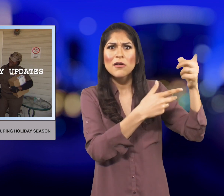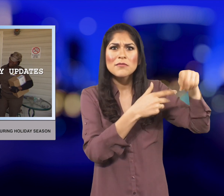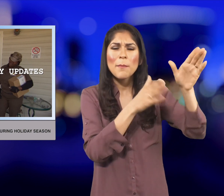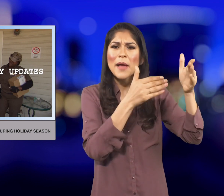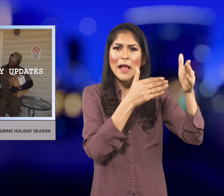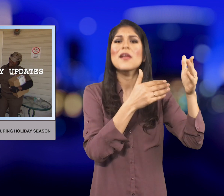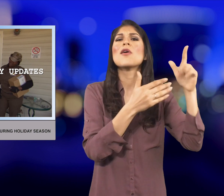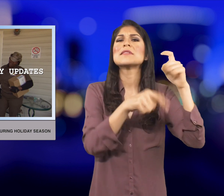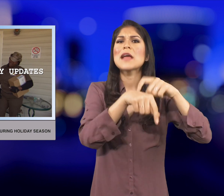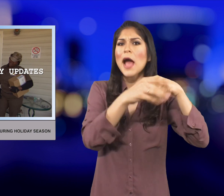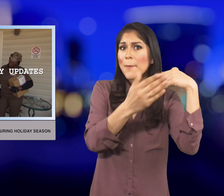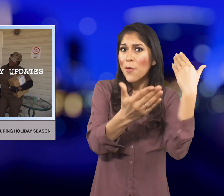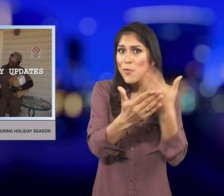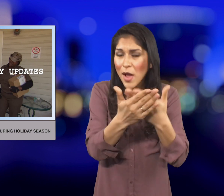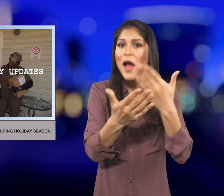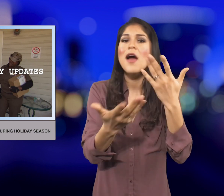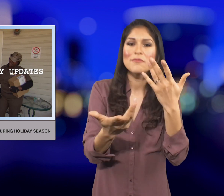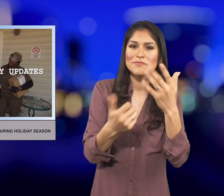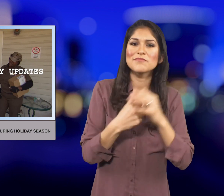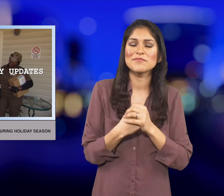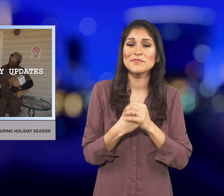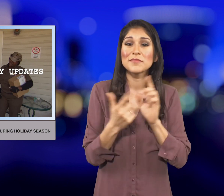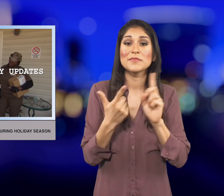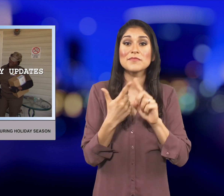packages from sitting outside.